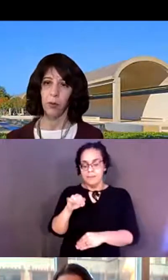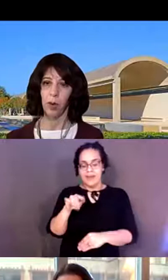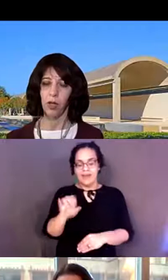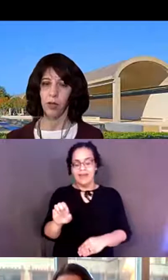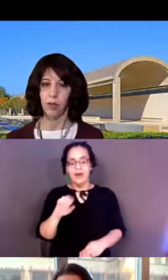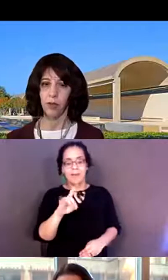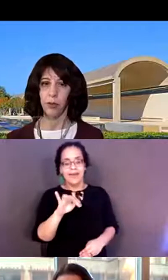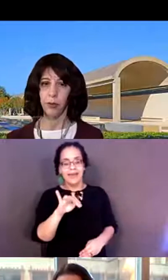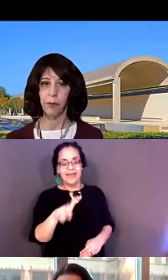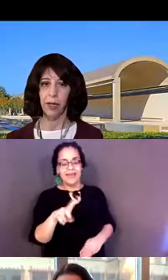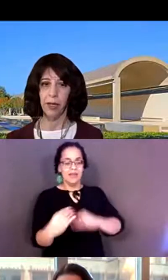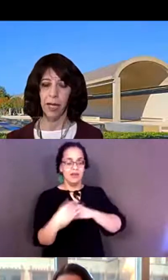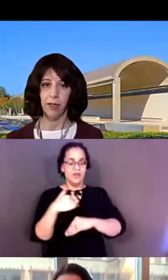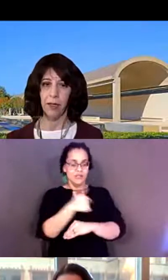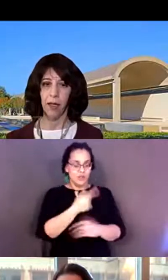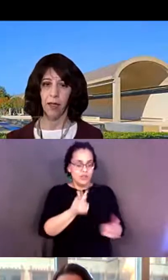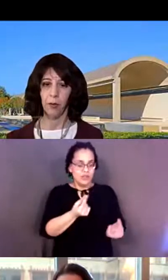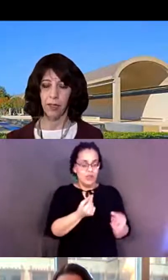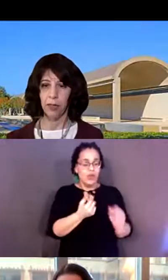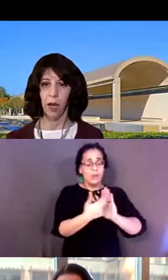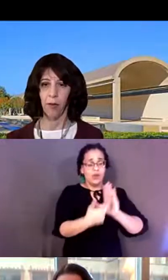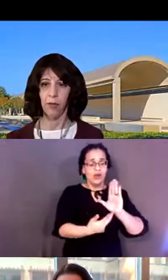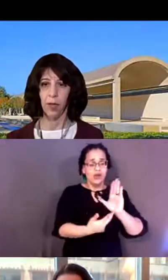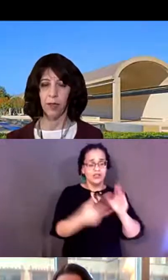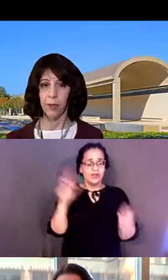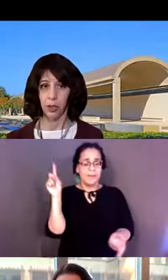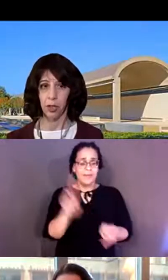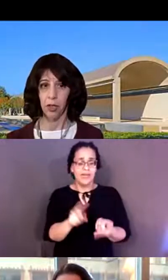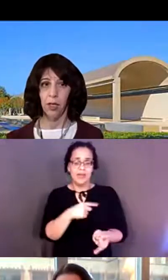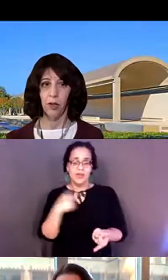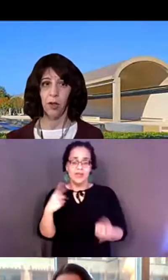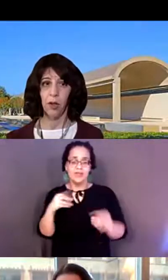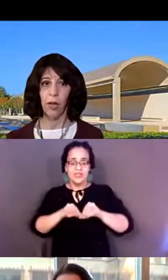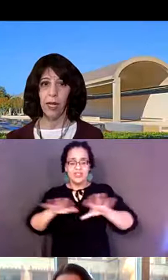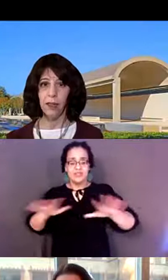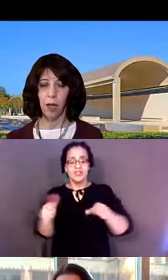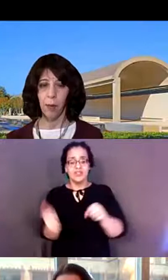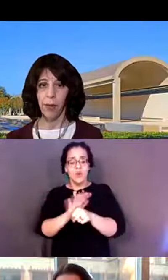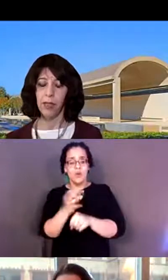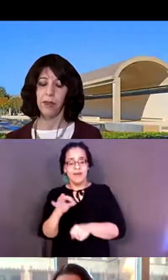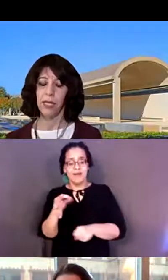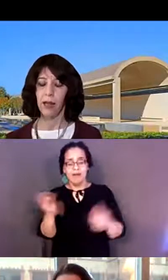protocols to mitigate the risk of